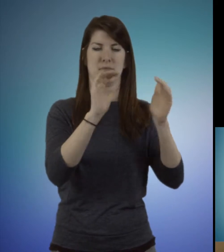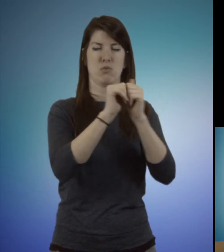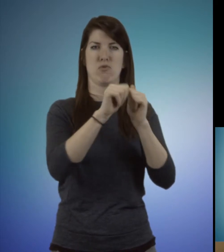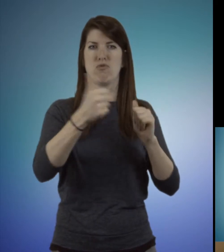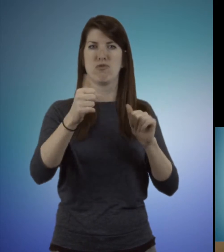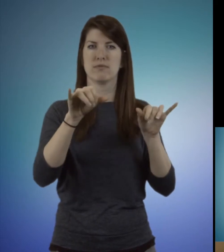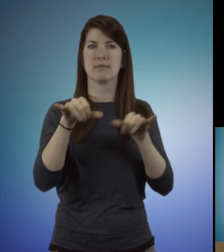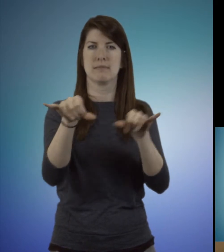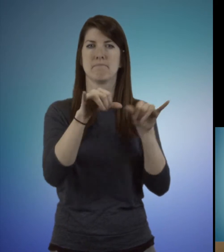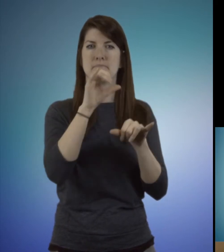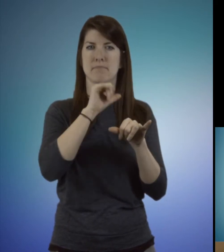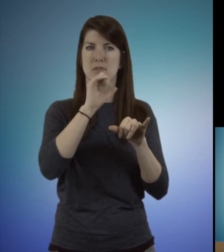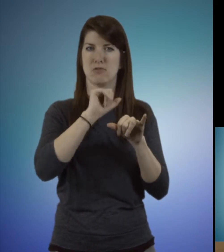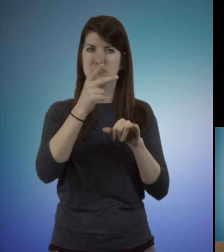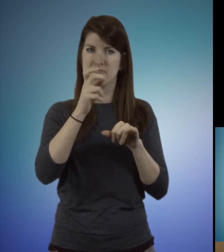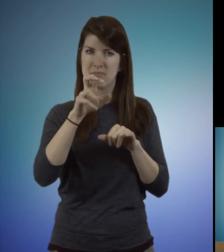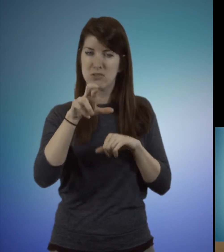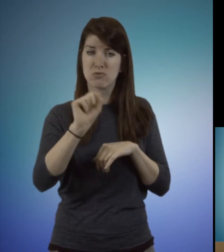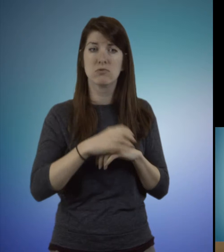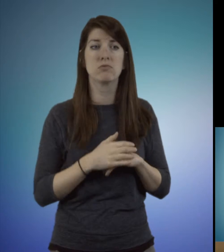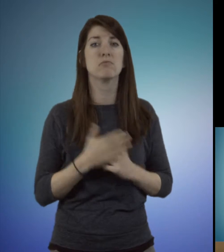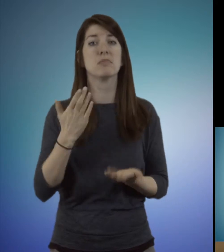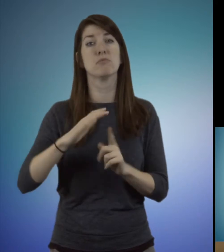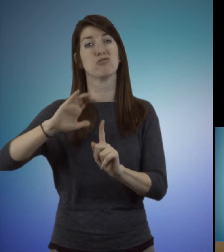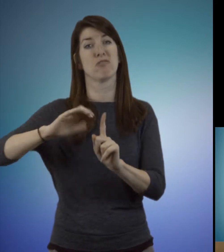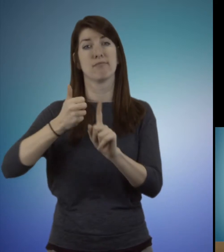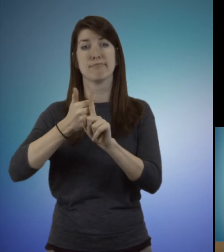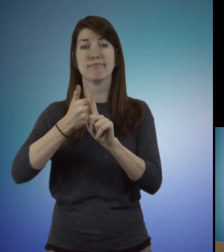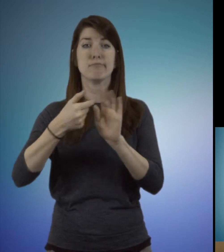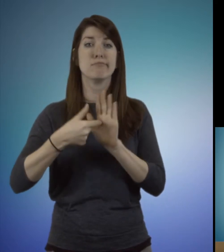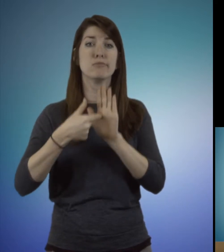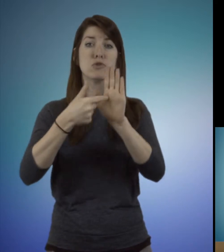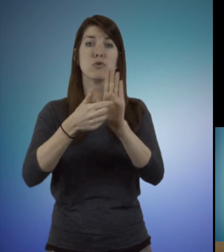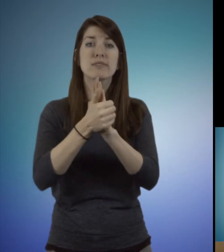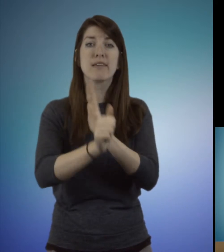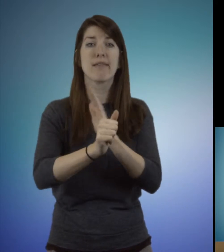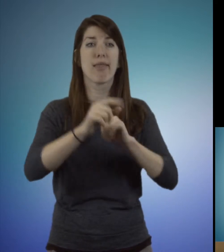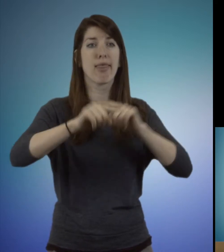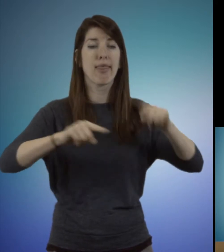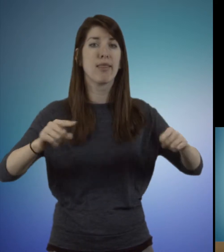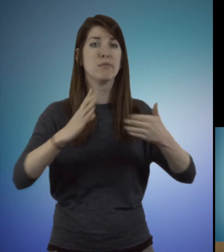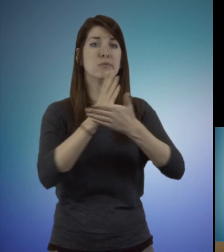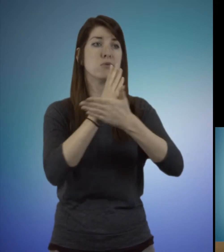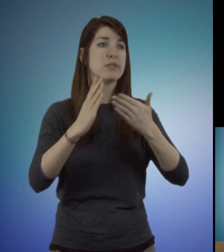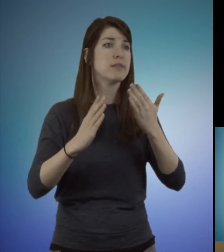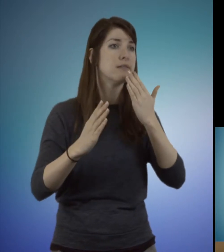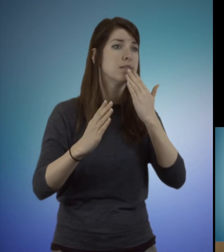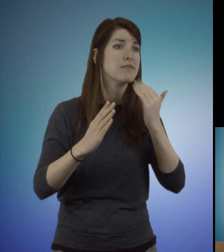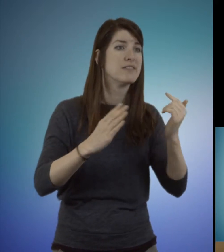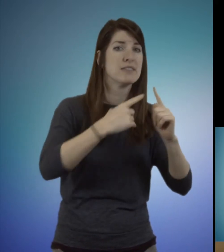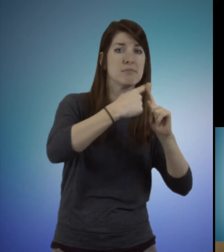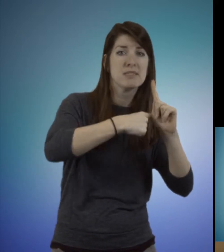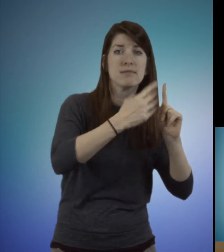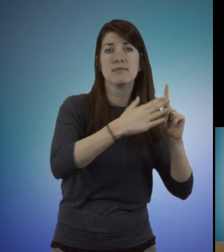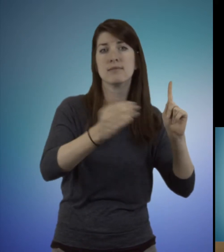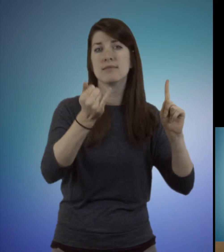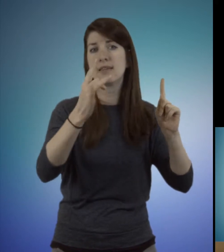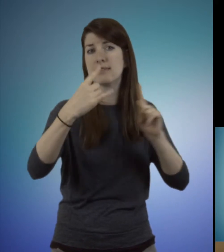So if in evaluation your child shows skills that are scattered between 15 months and 18 months,